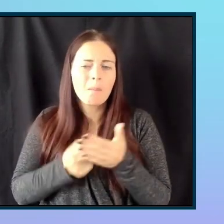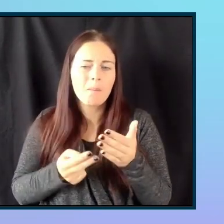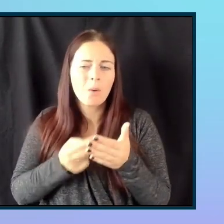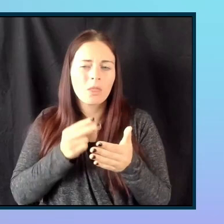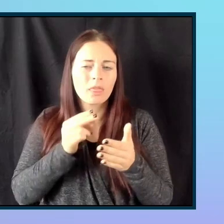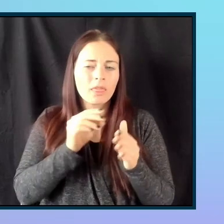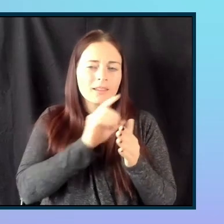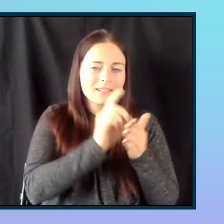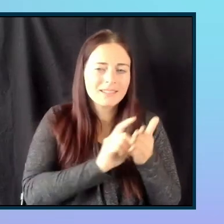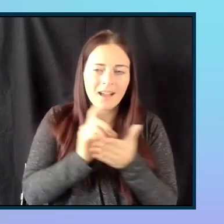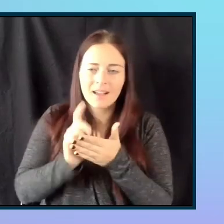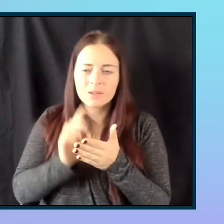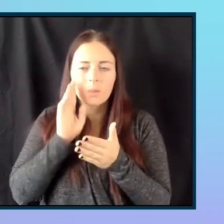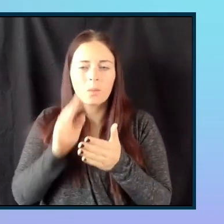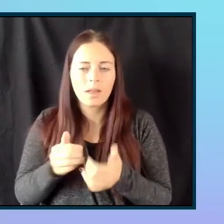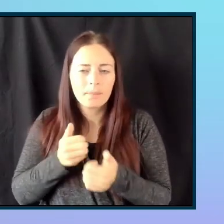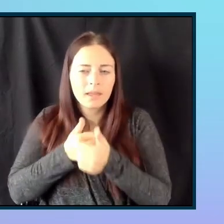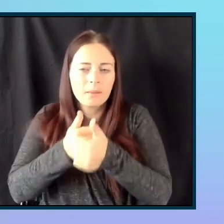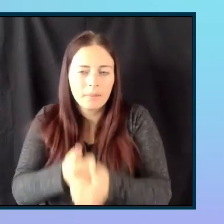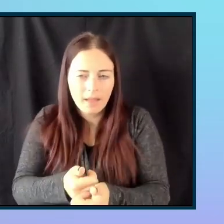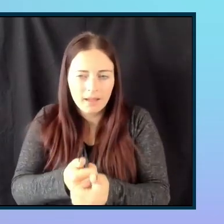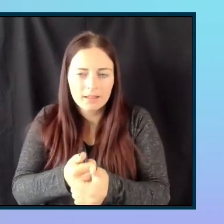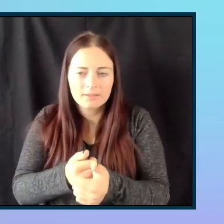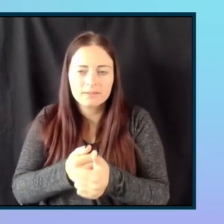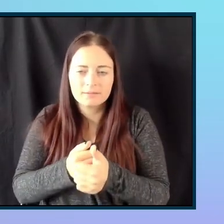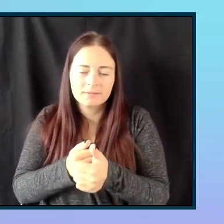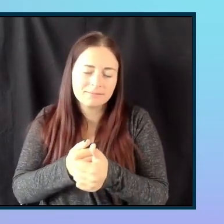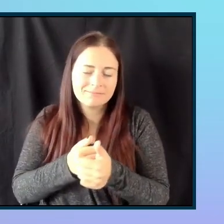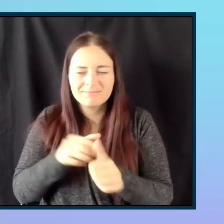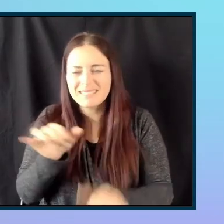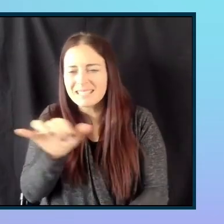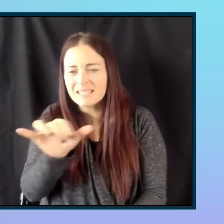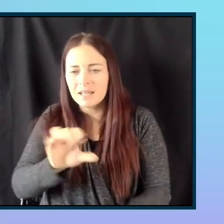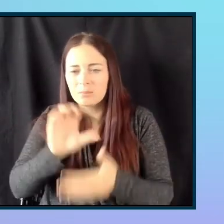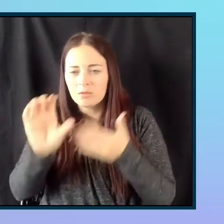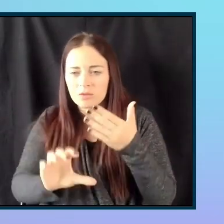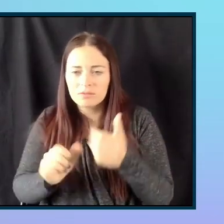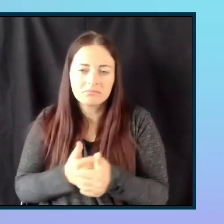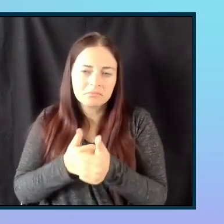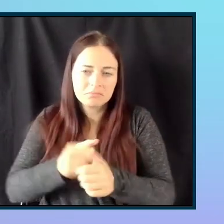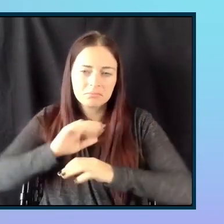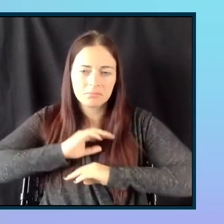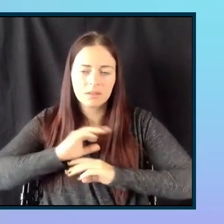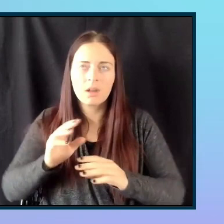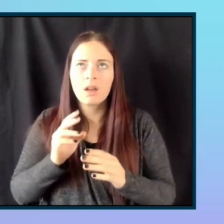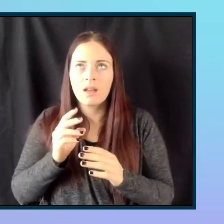but things may change and the working group has didn't want to constrain itself.